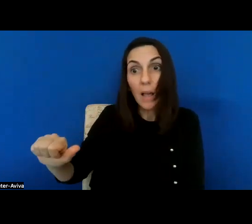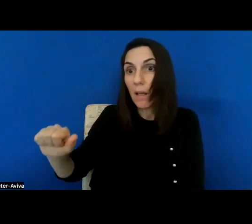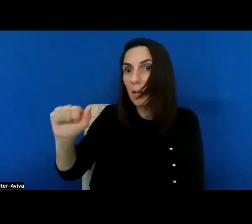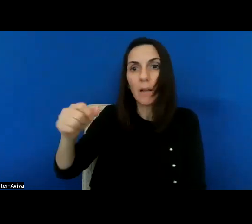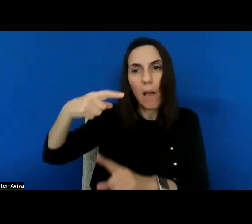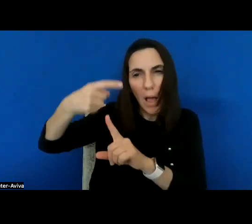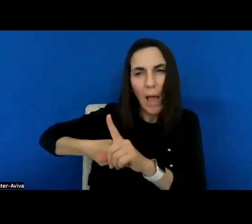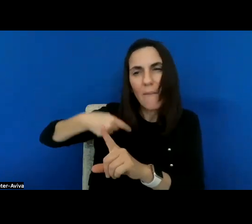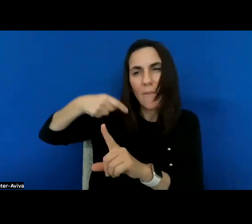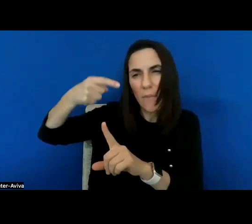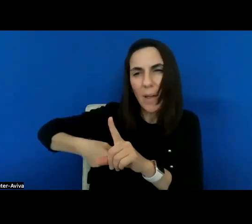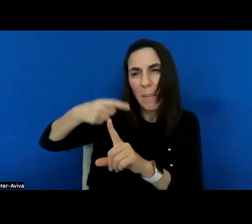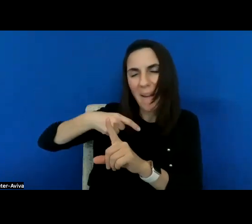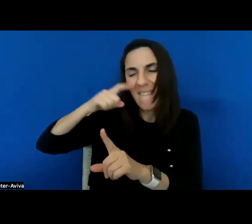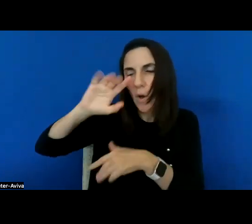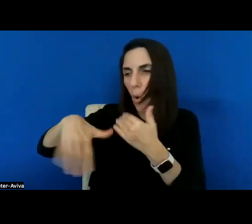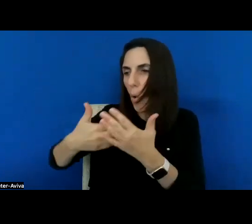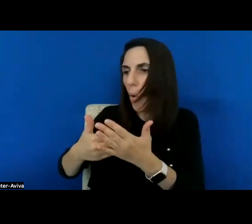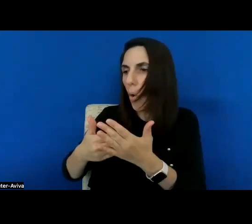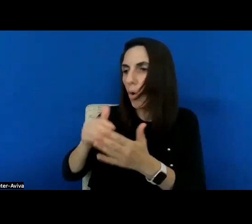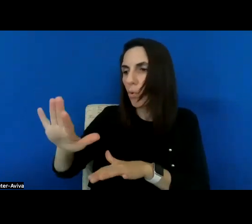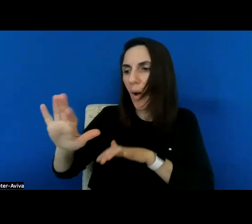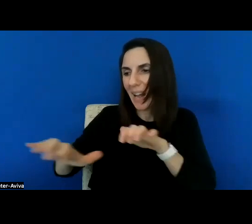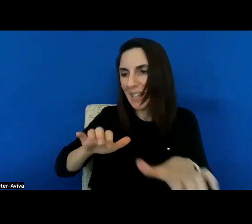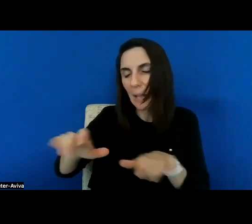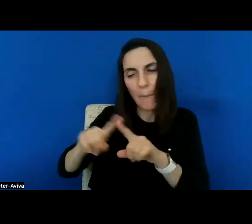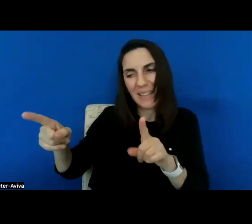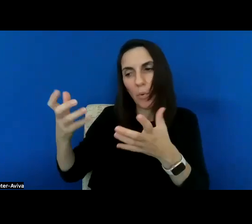11:38:09 So they're gonna know, regardless. But they wanna specifically know when you